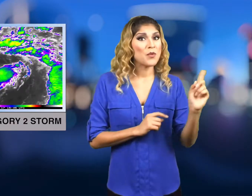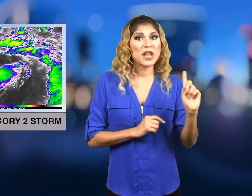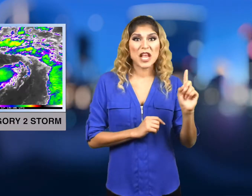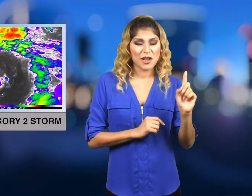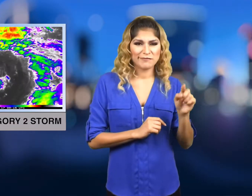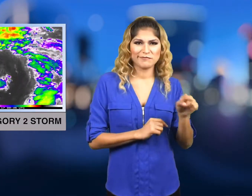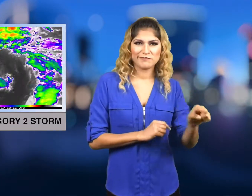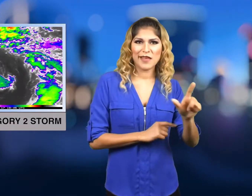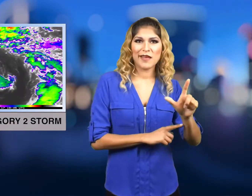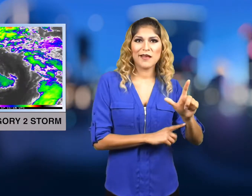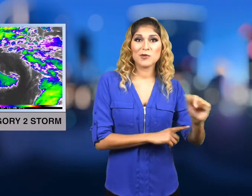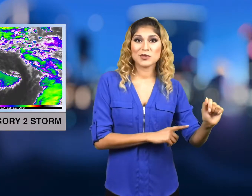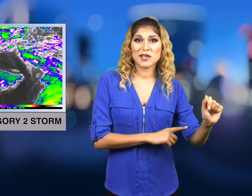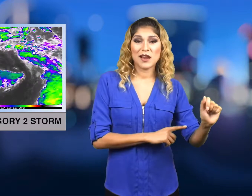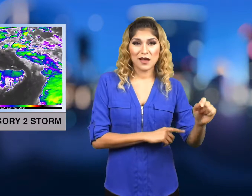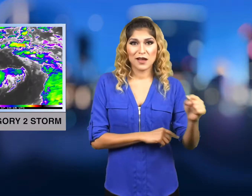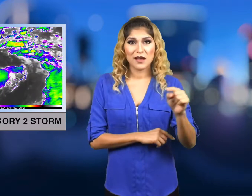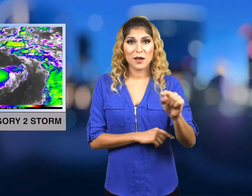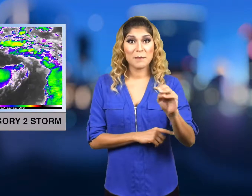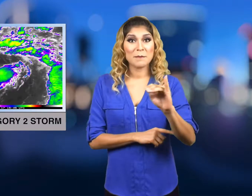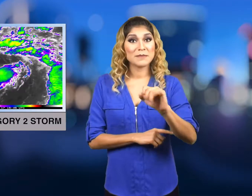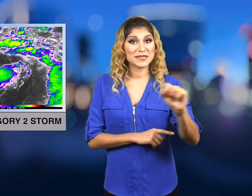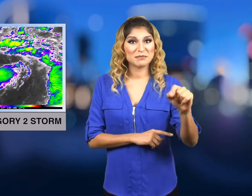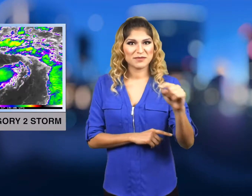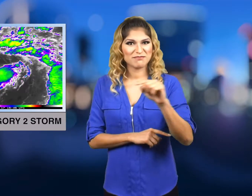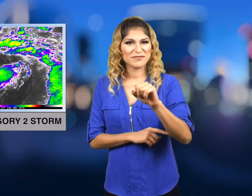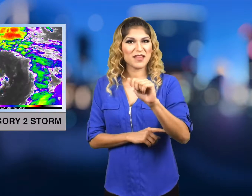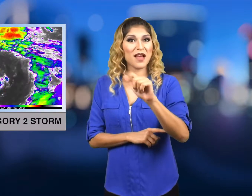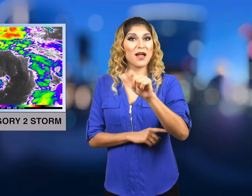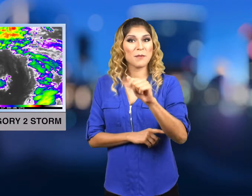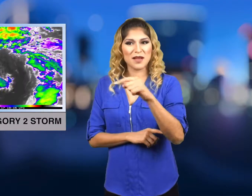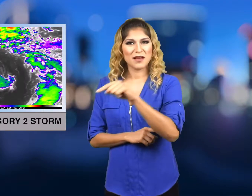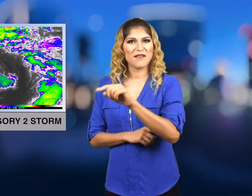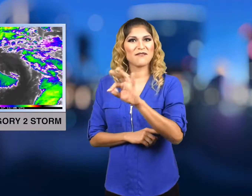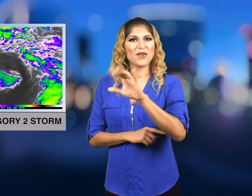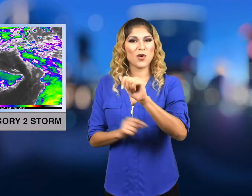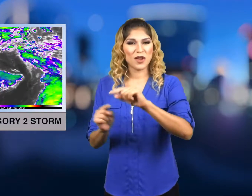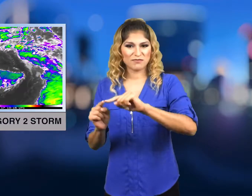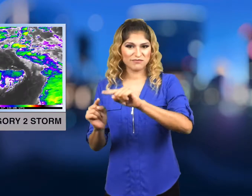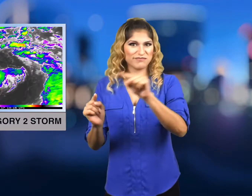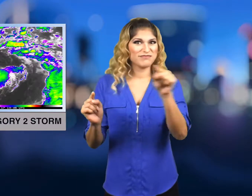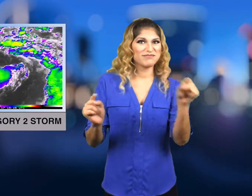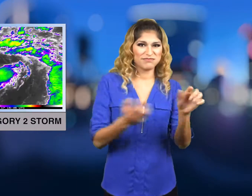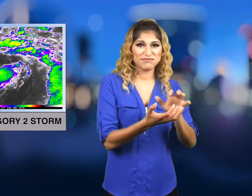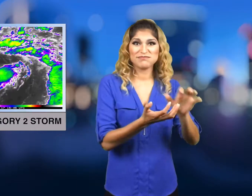affect the Louisiana, Mississippi, Alabama and Florida area.